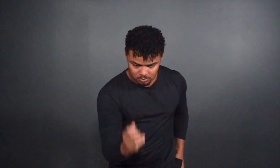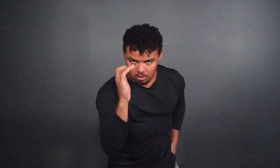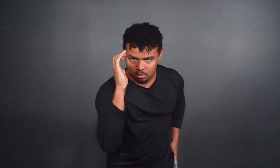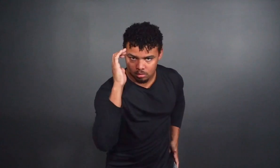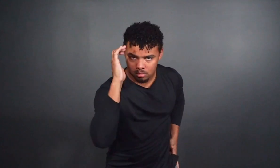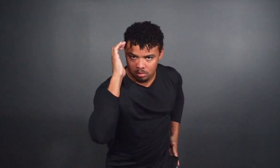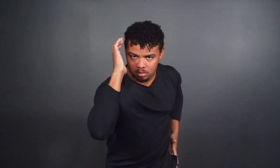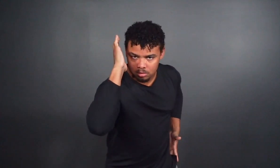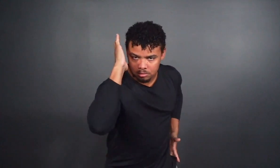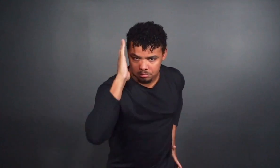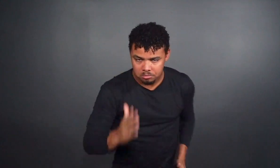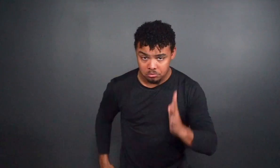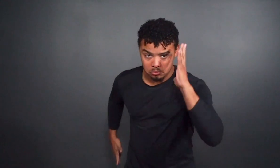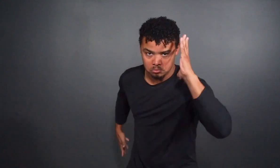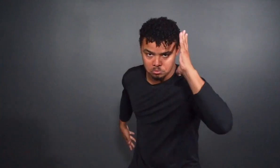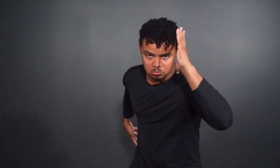TRAINING GROUNDS - DAY Medium shot: SUBJECT sprints in slow motion.